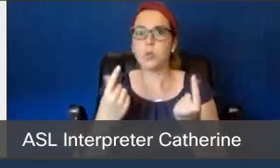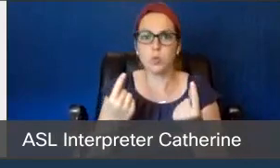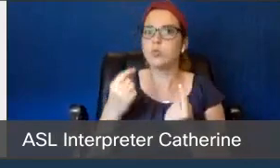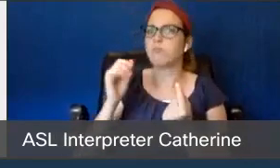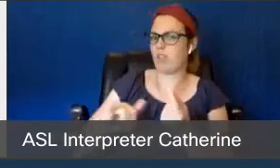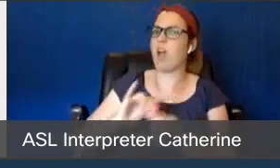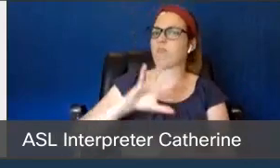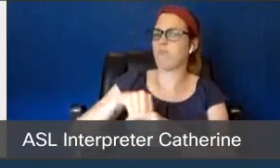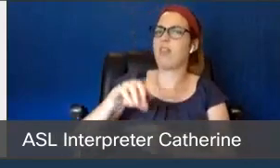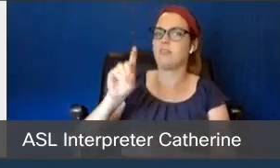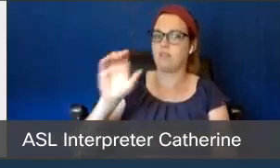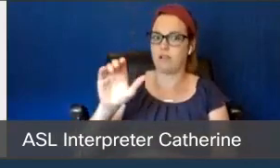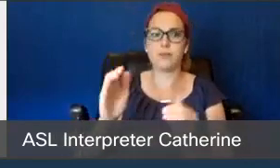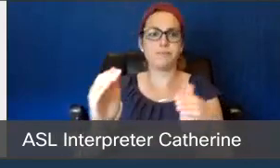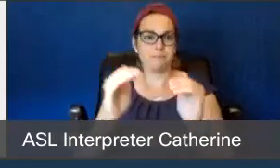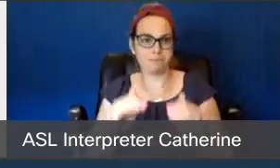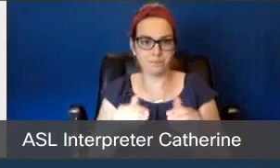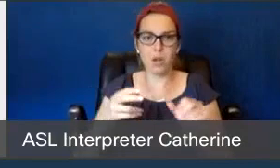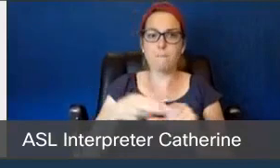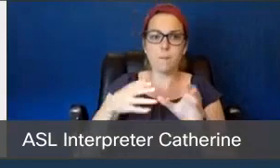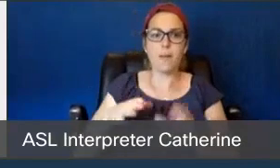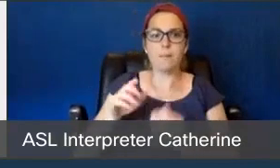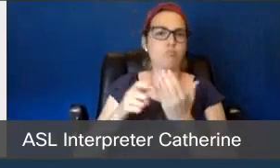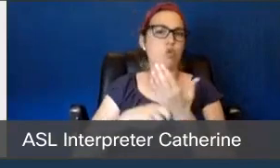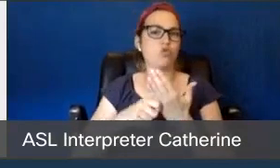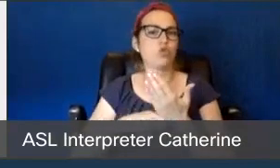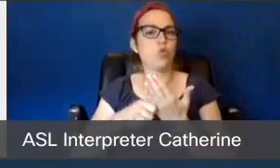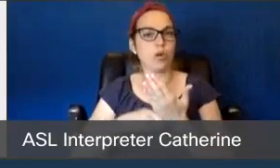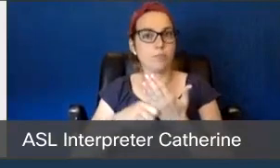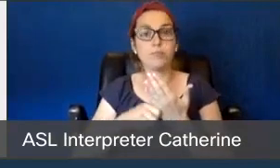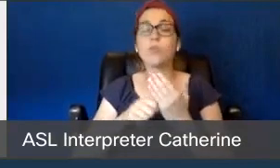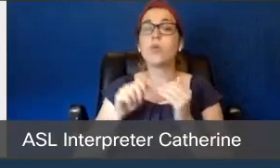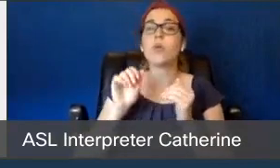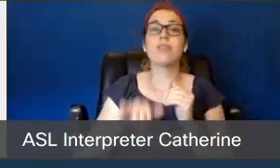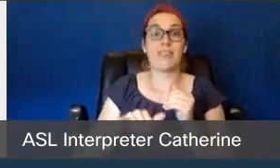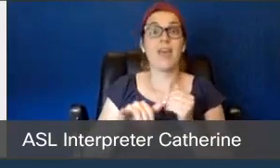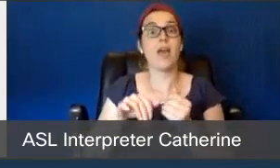There's a participant brochure, this is something that is meant to be widely available to participants,